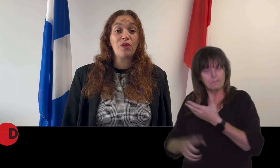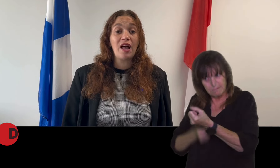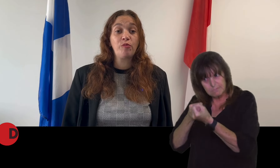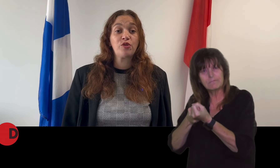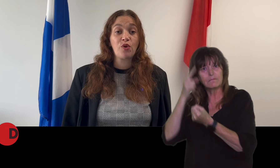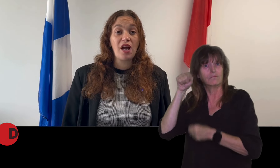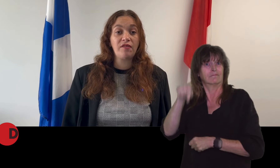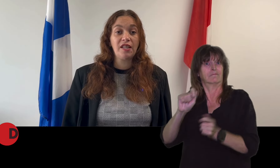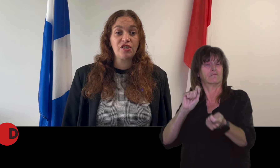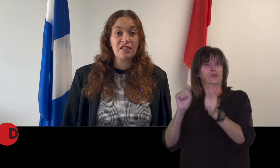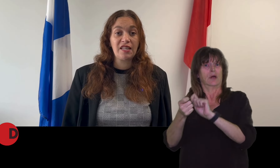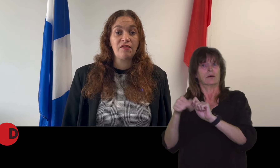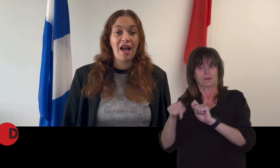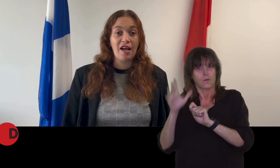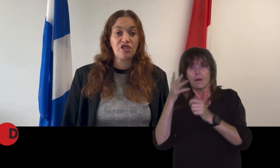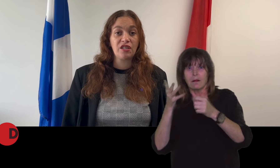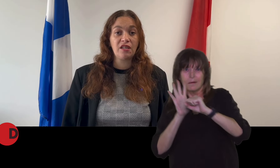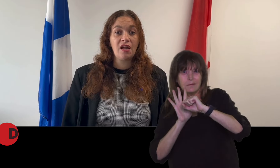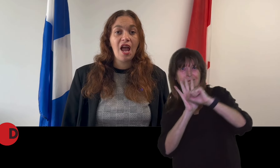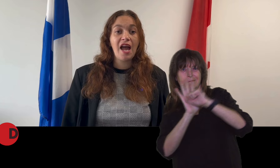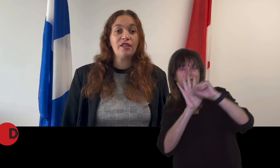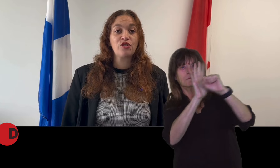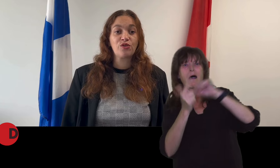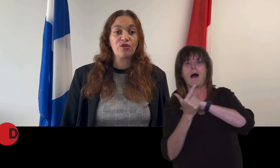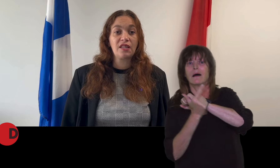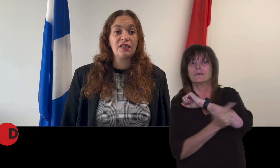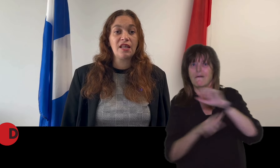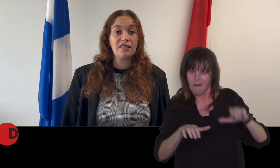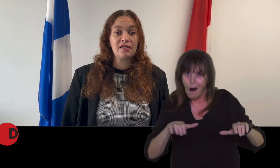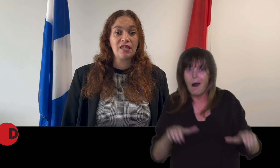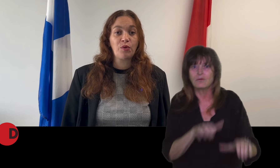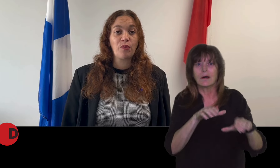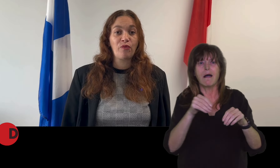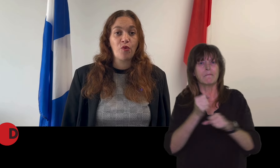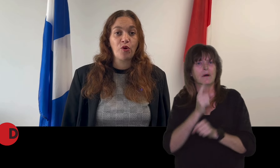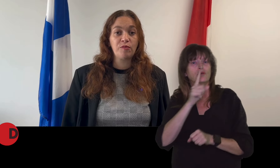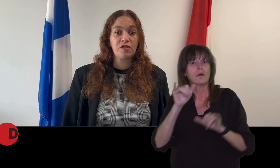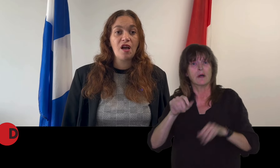which will help drive legislative action and ensure that the necessary